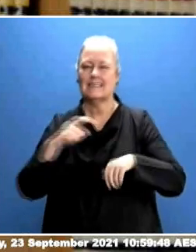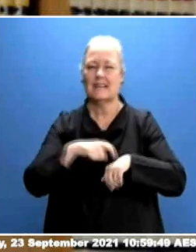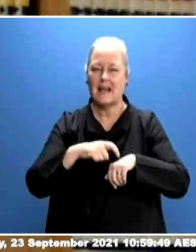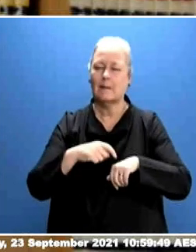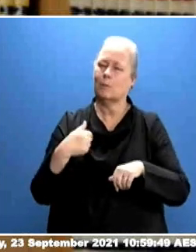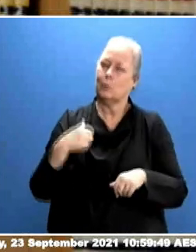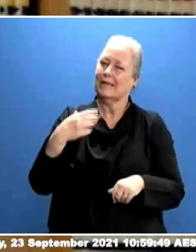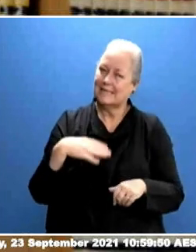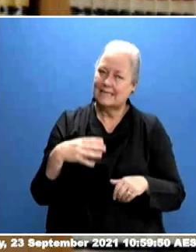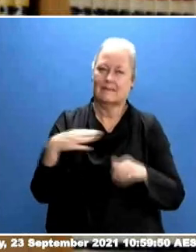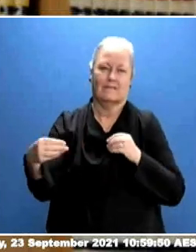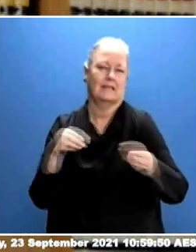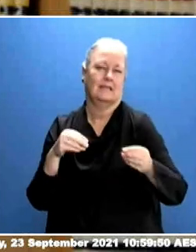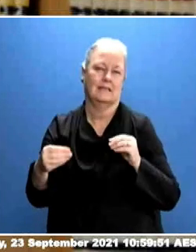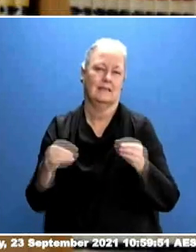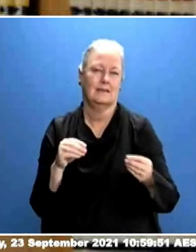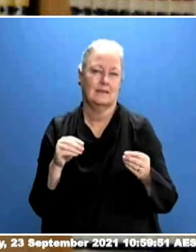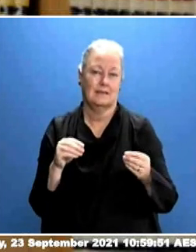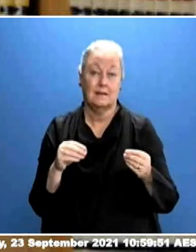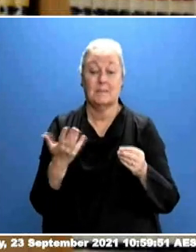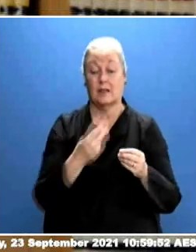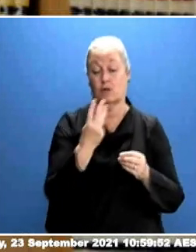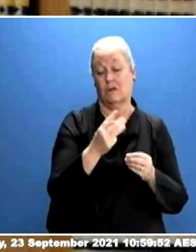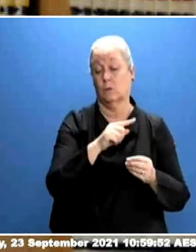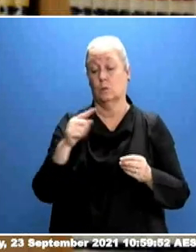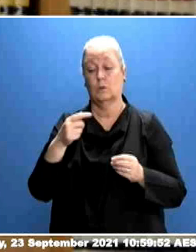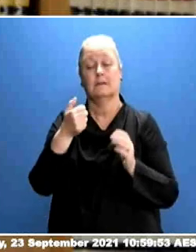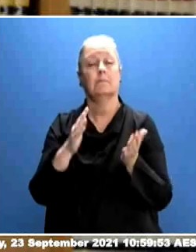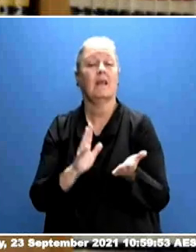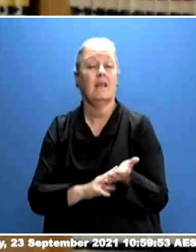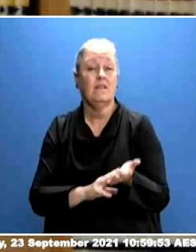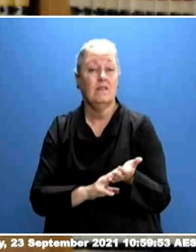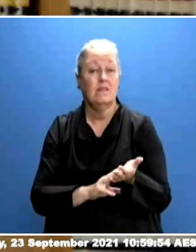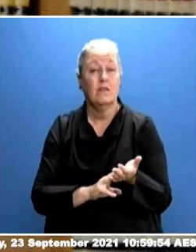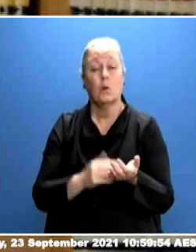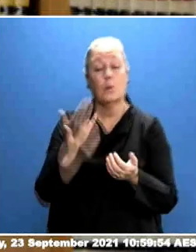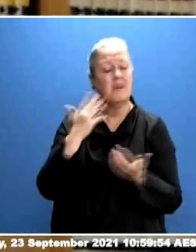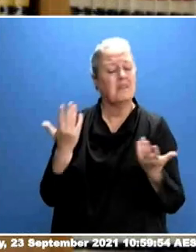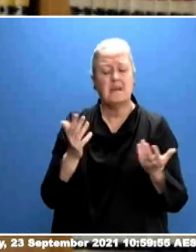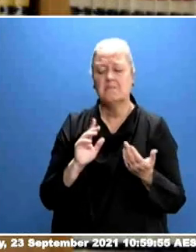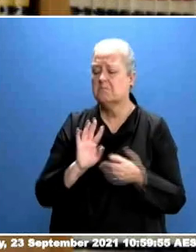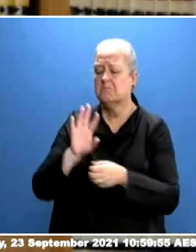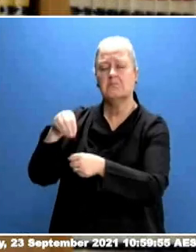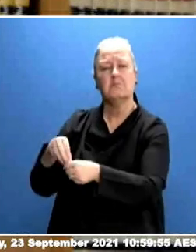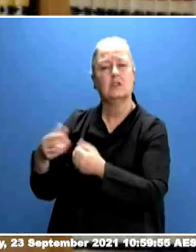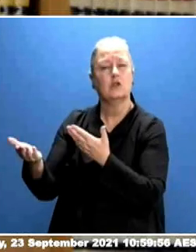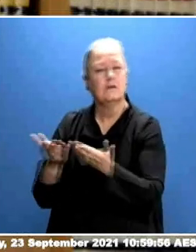so that in that 3 to 6-month period that they may be in a service, that there's much greater access to the community